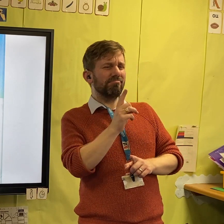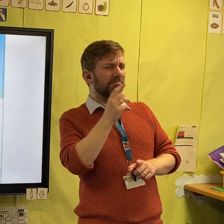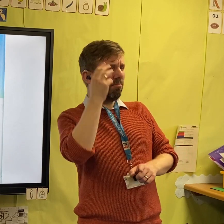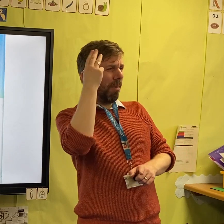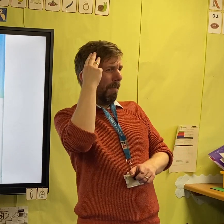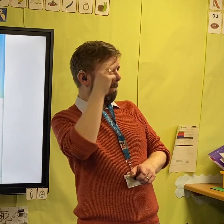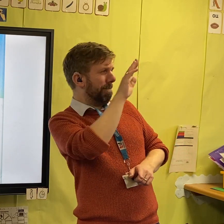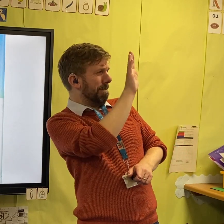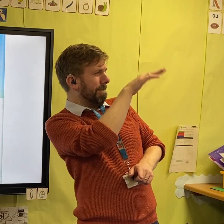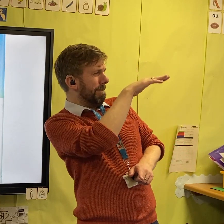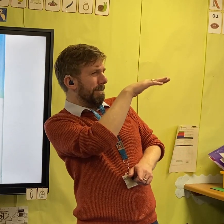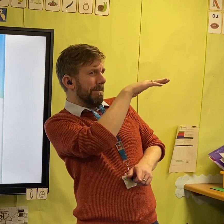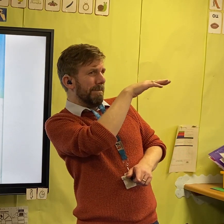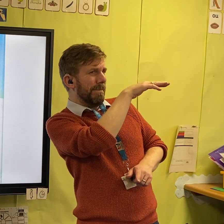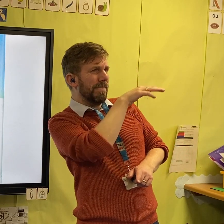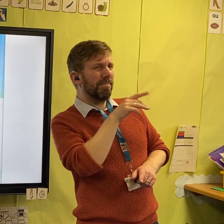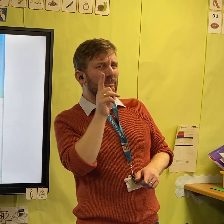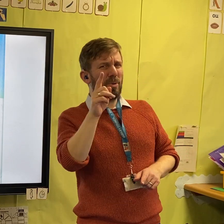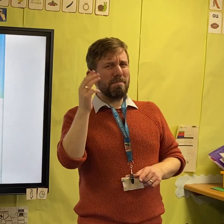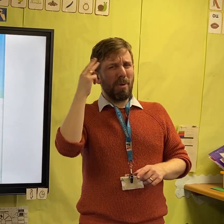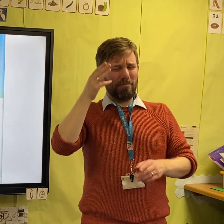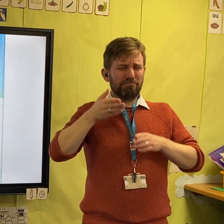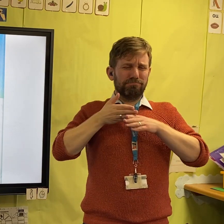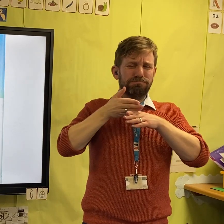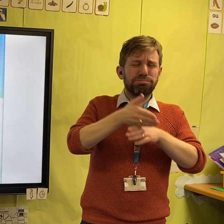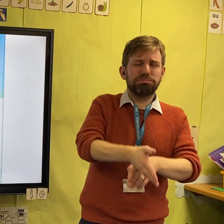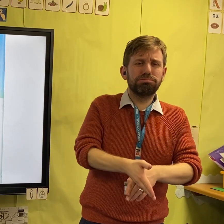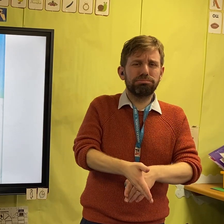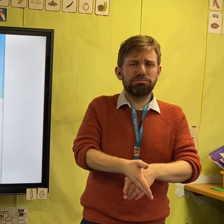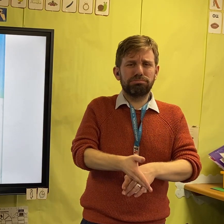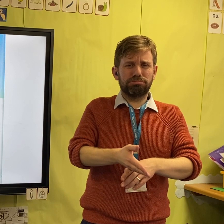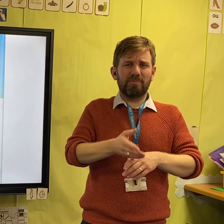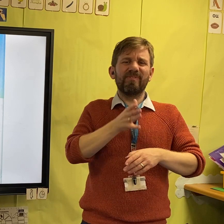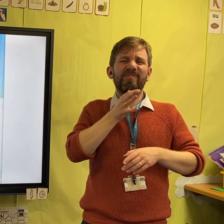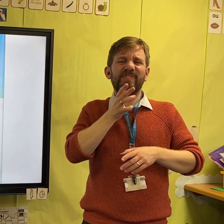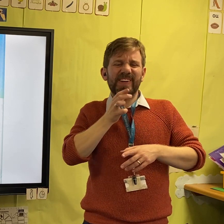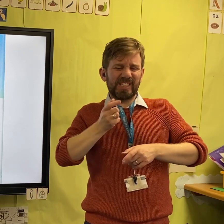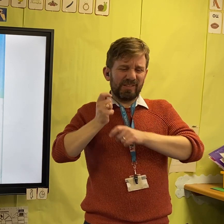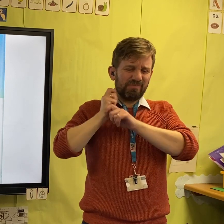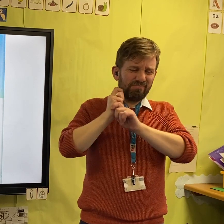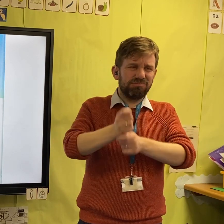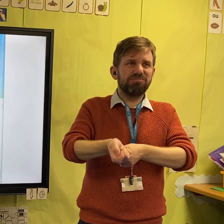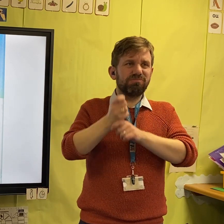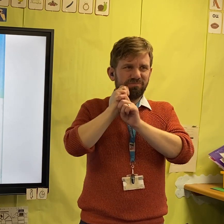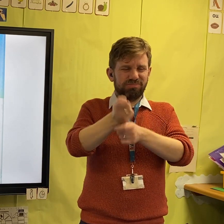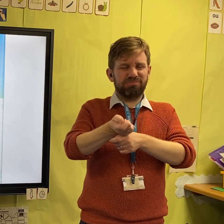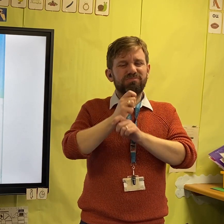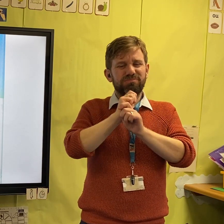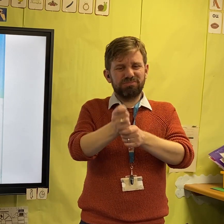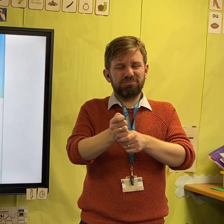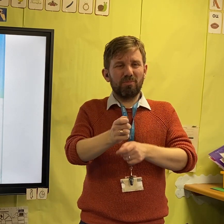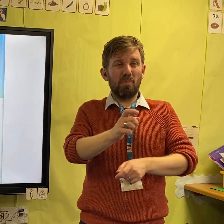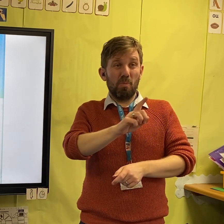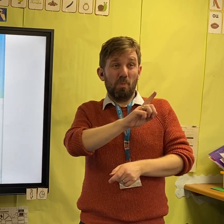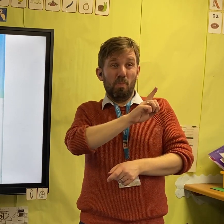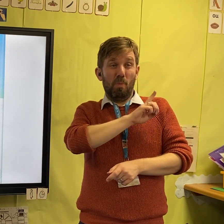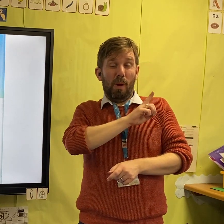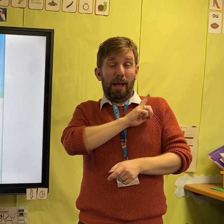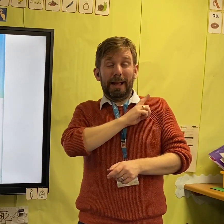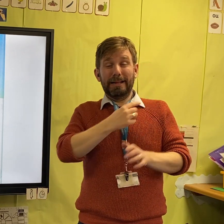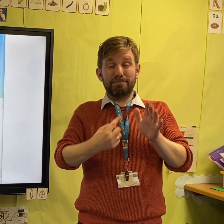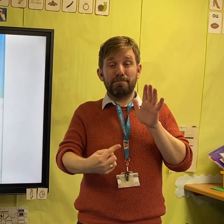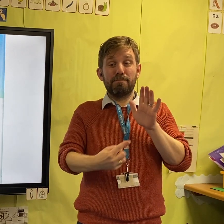Pipkin went to ask his ask his mama but she was really busy. She was catching fish for breakfast,